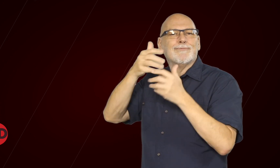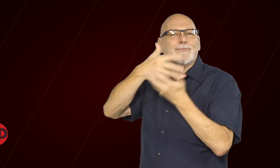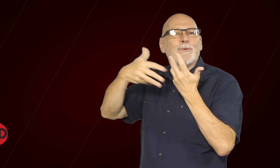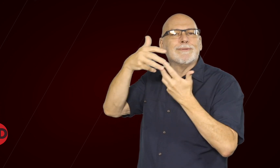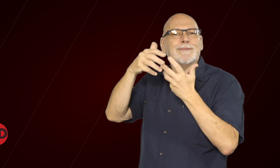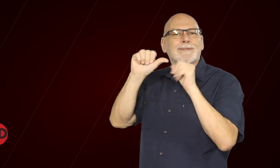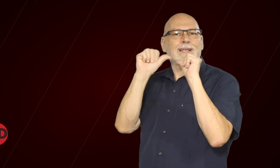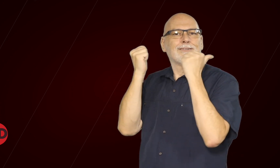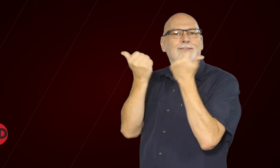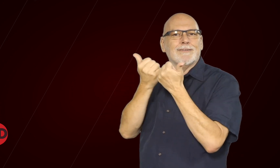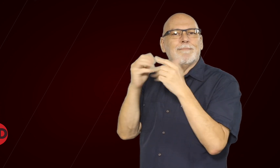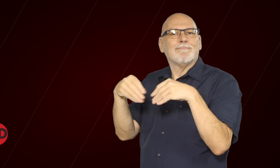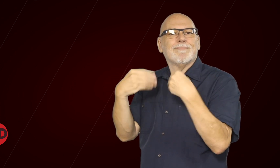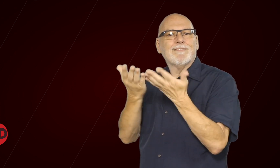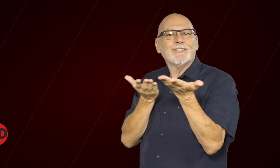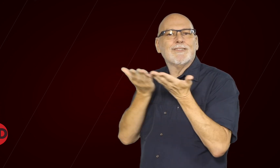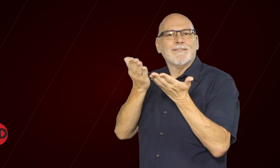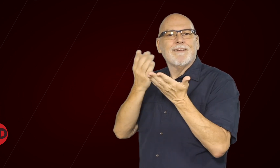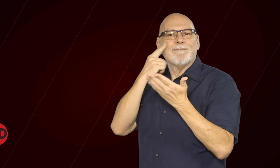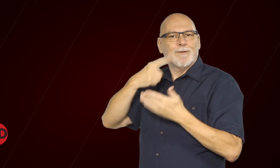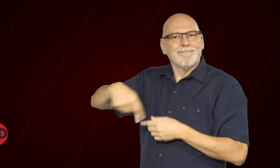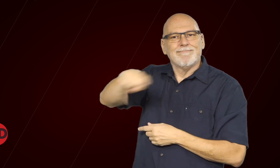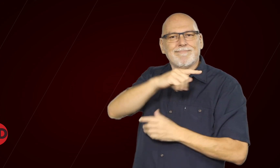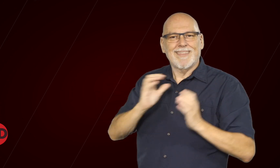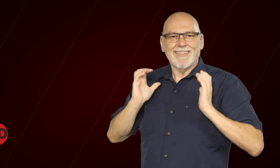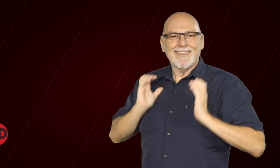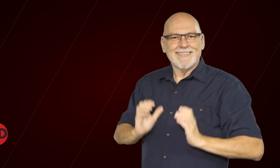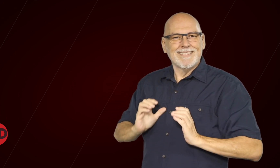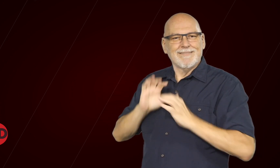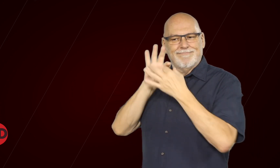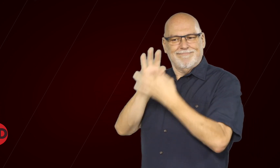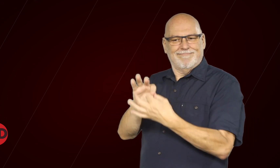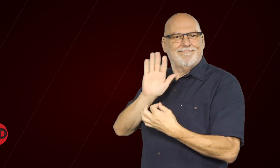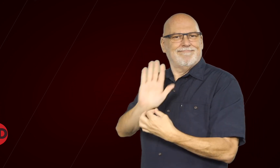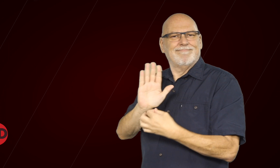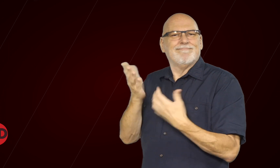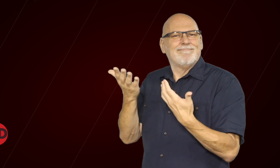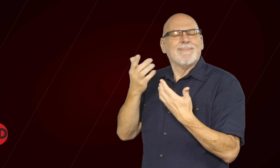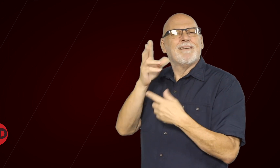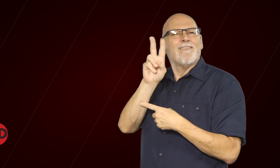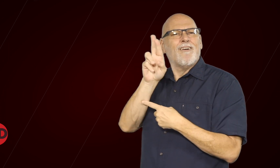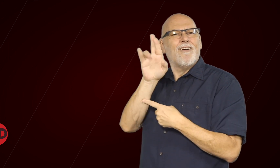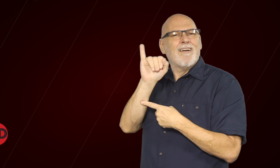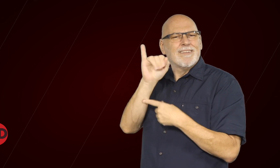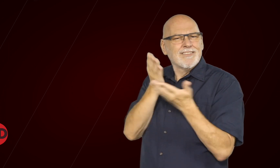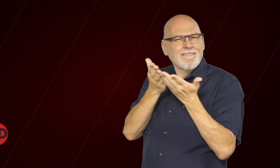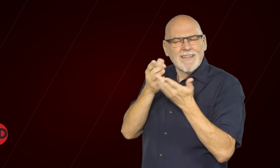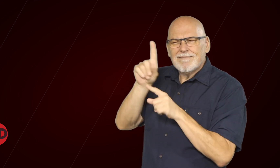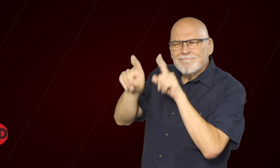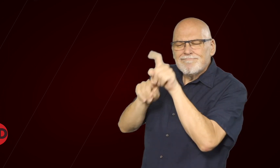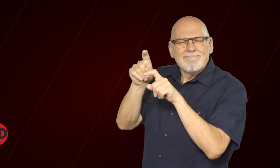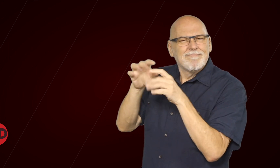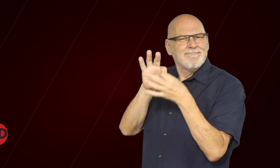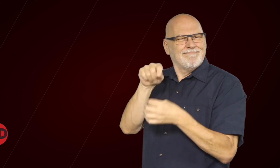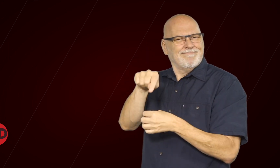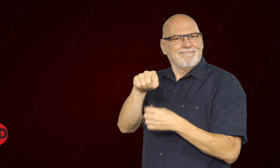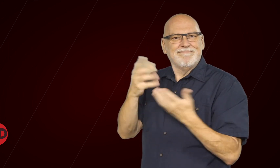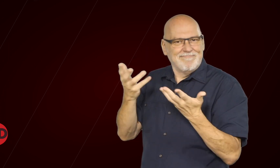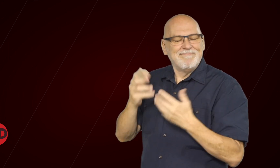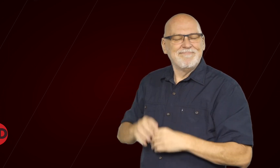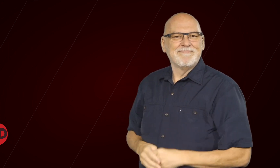to Clients about their VRI service.